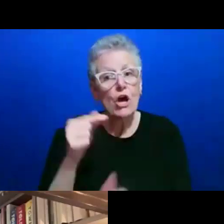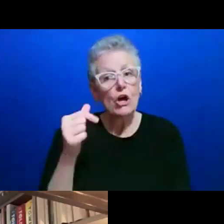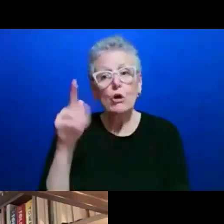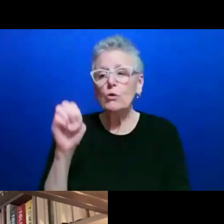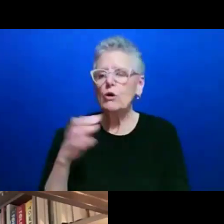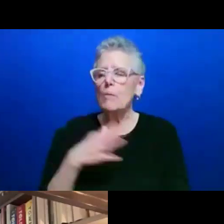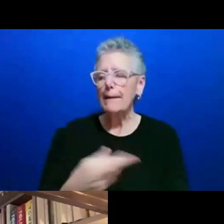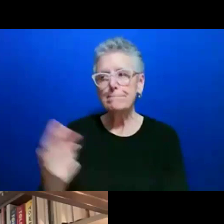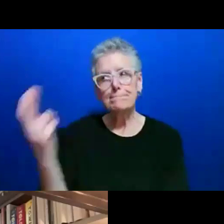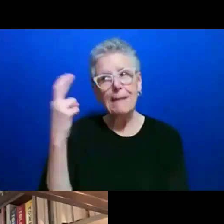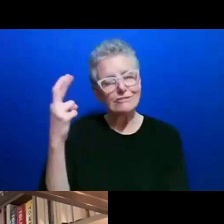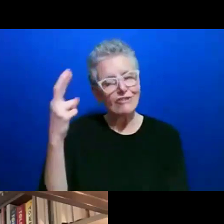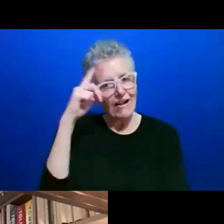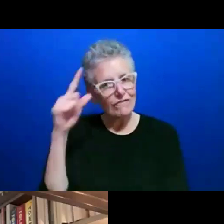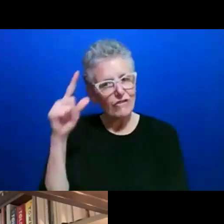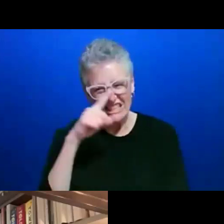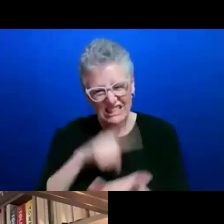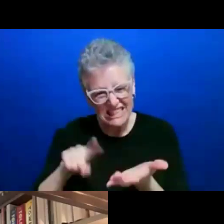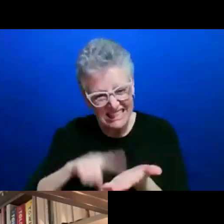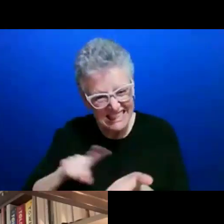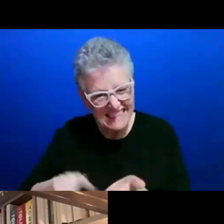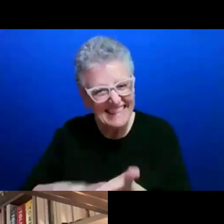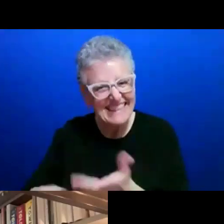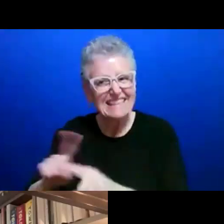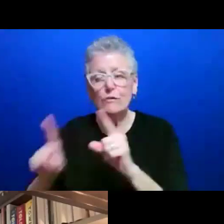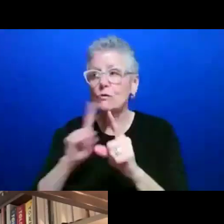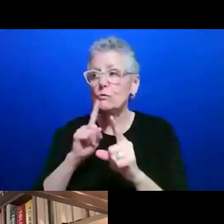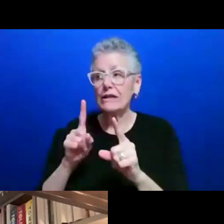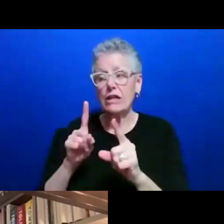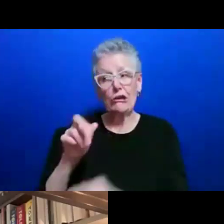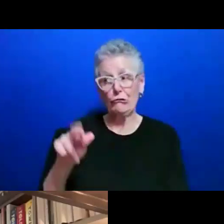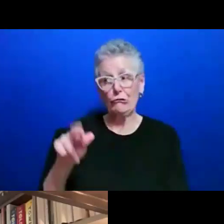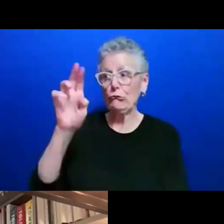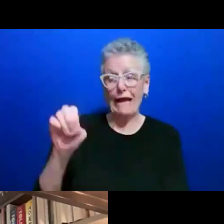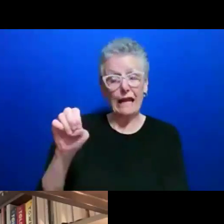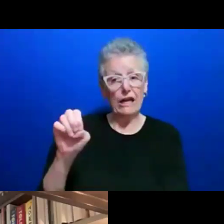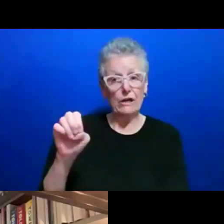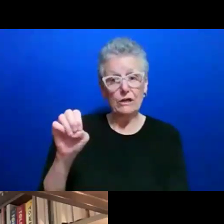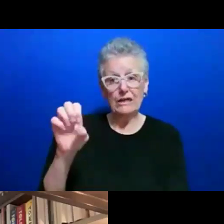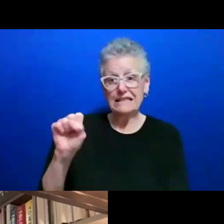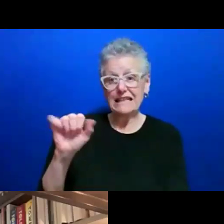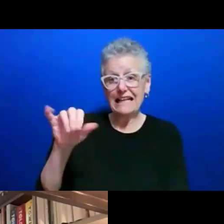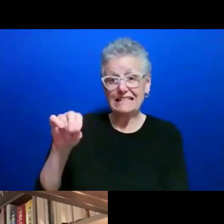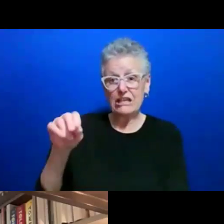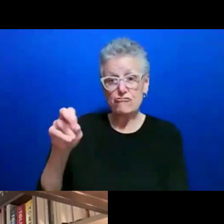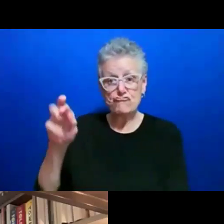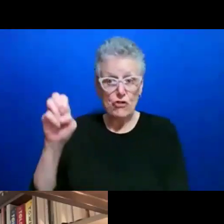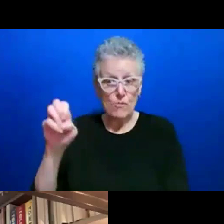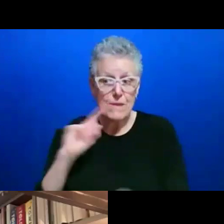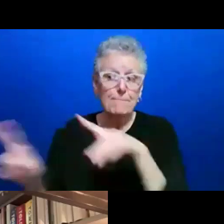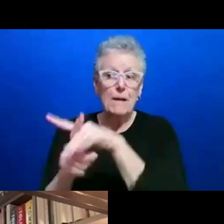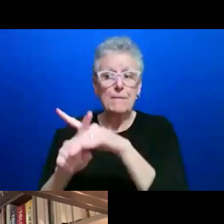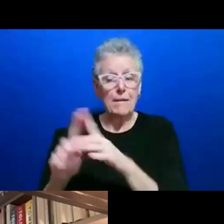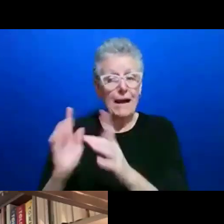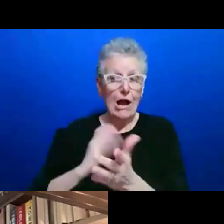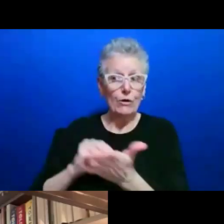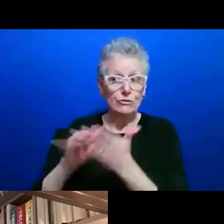for looking up these obscure or rare syndromes that pop up that some of our students have. But most recently